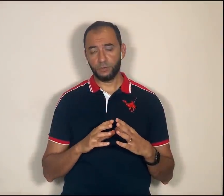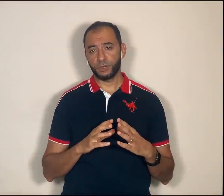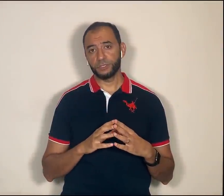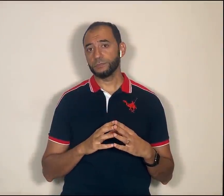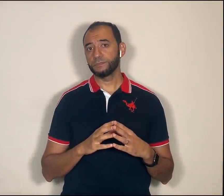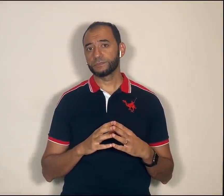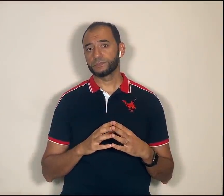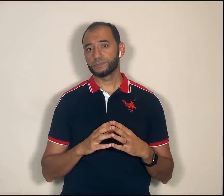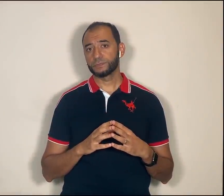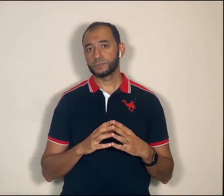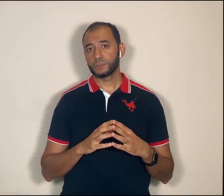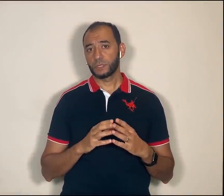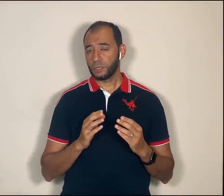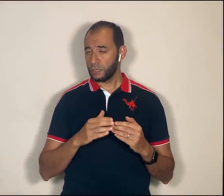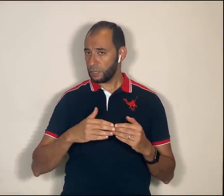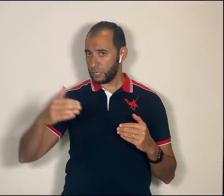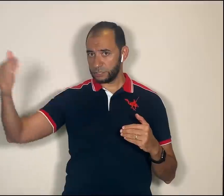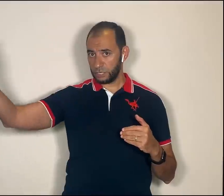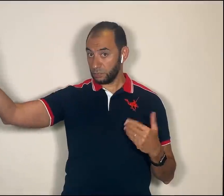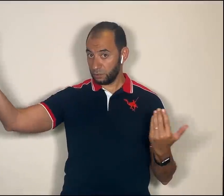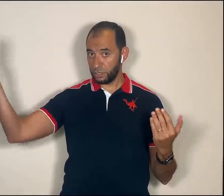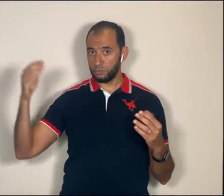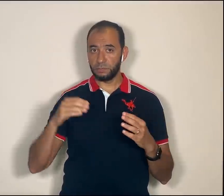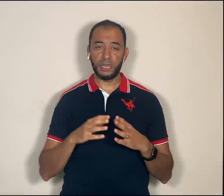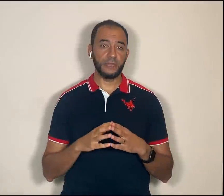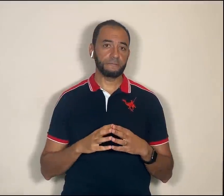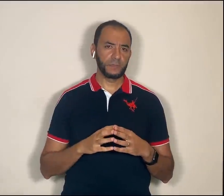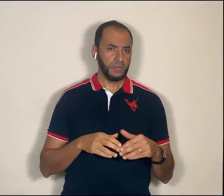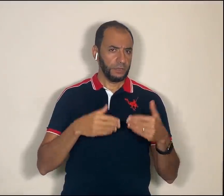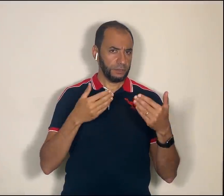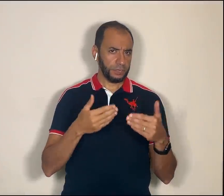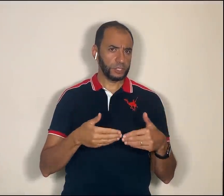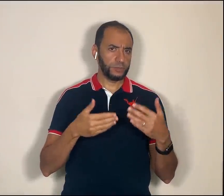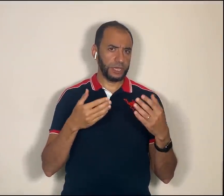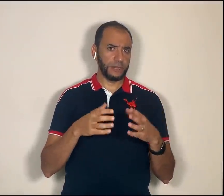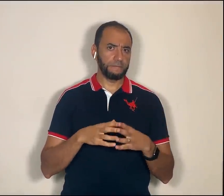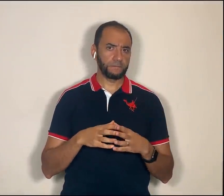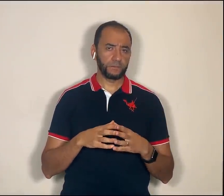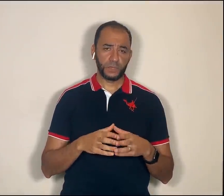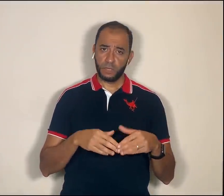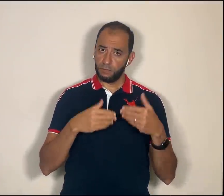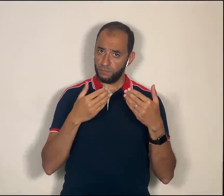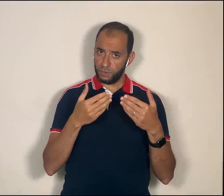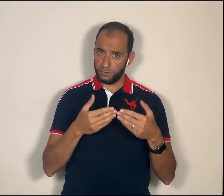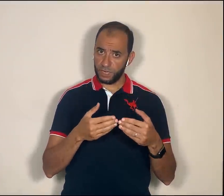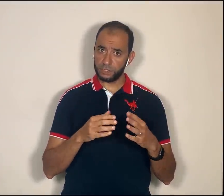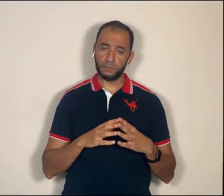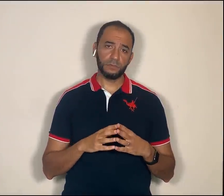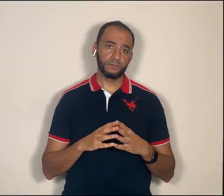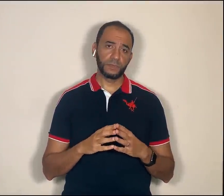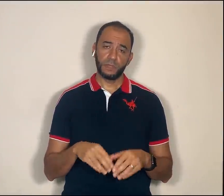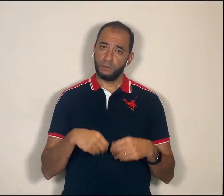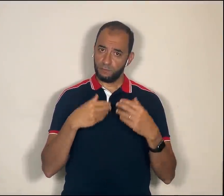organism) until the human being, there has been a very gradual,